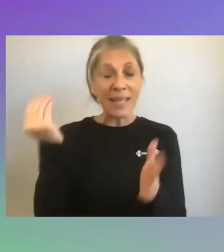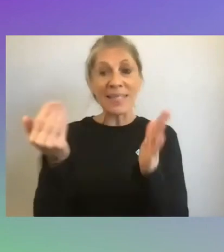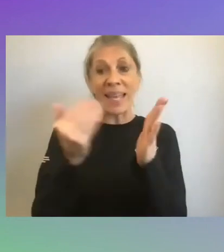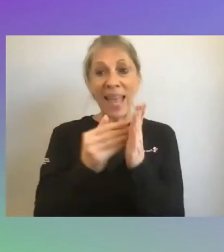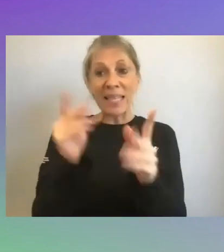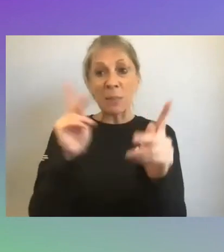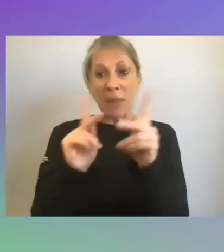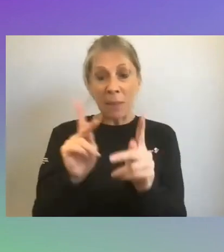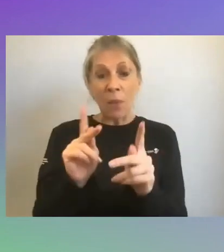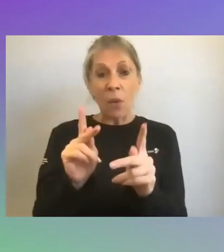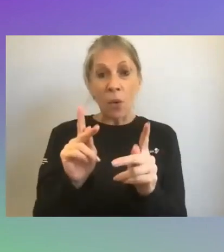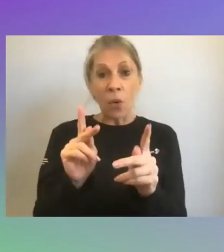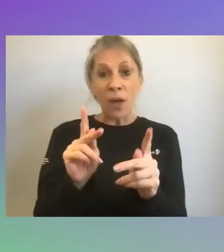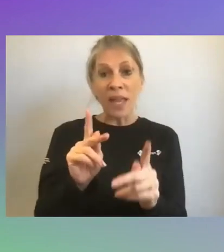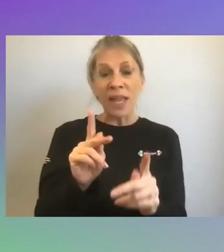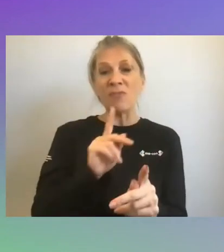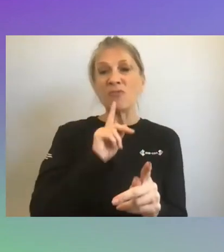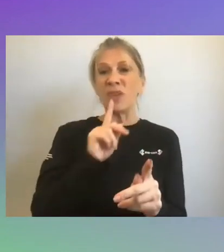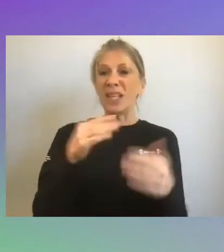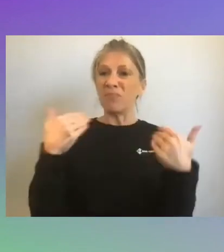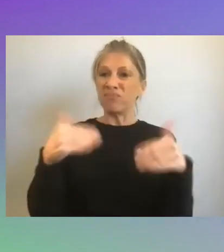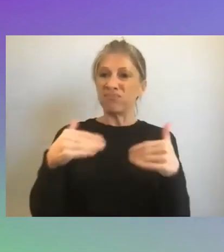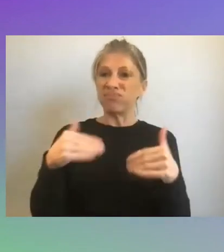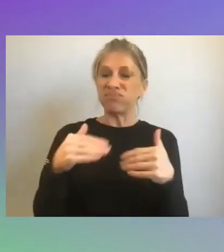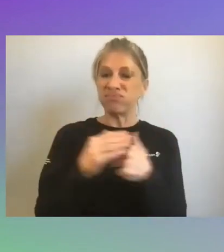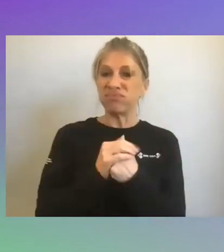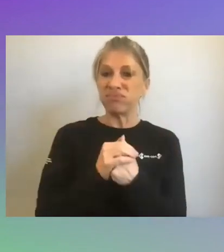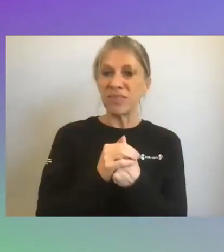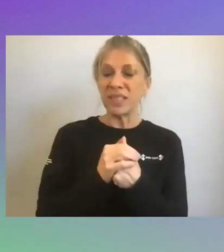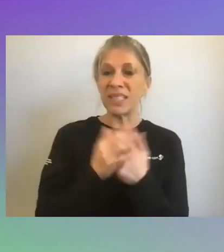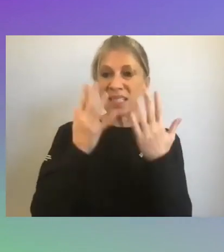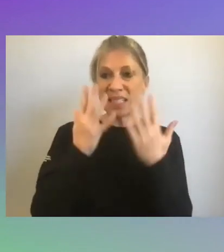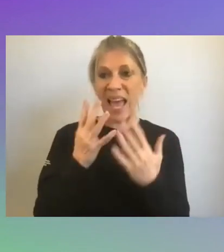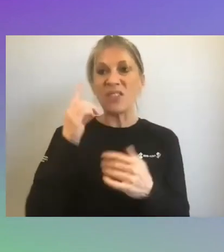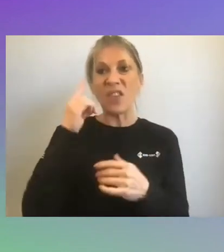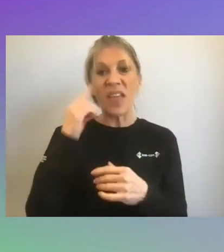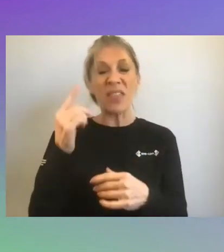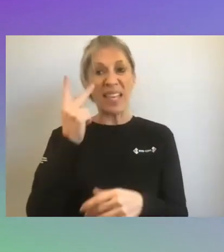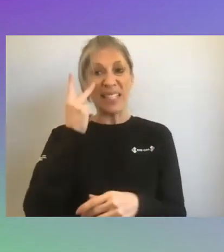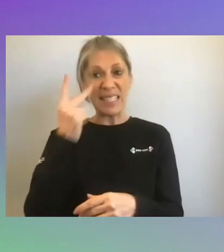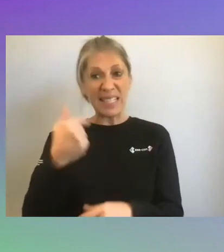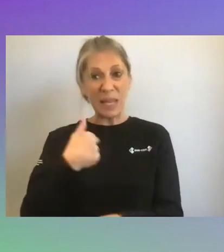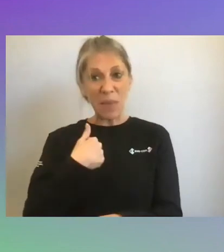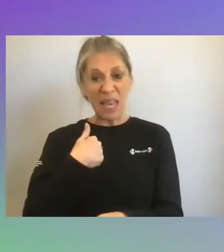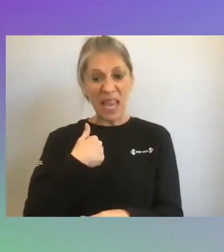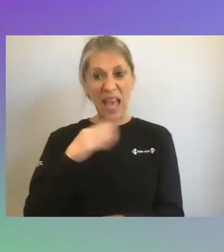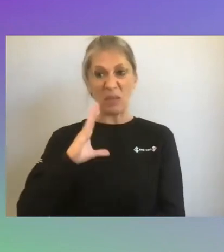bias against people. And it's very infantilizing to think that, like, they see me as less